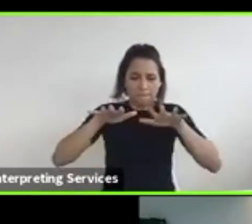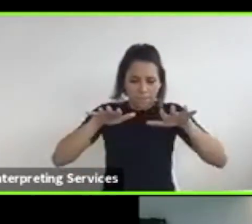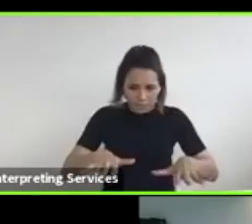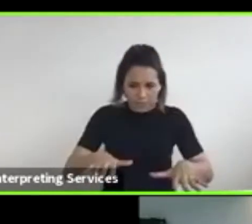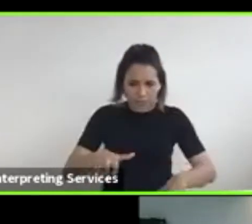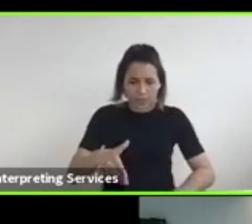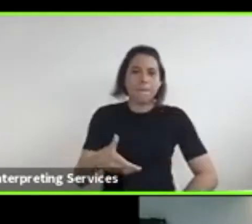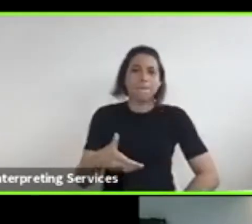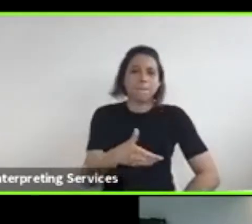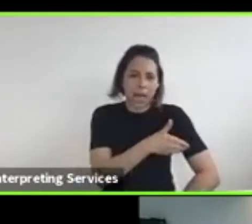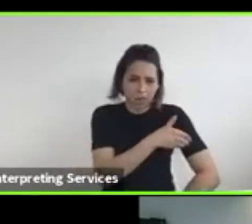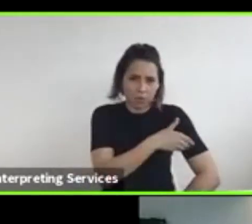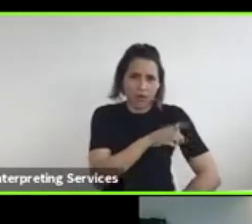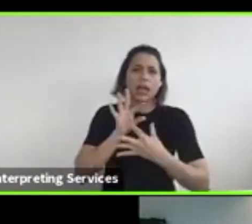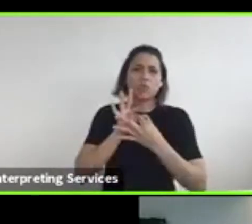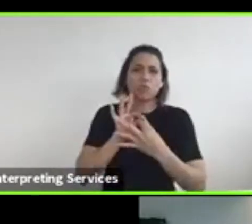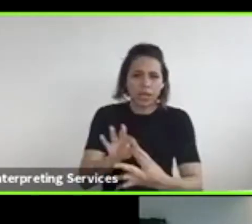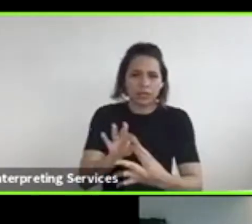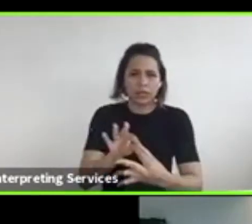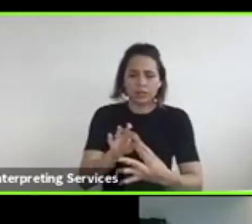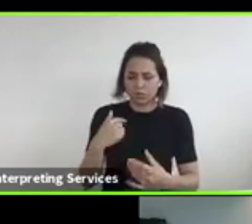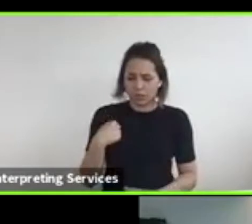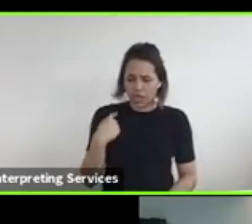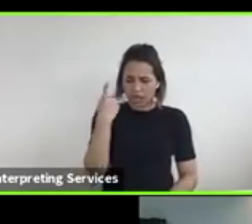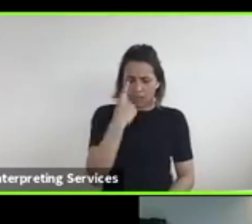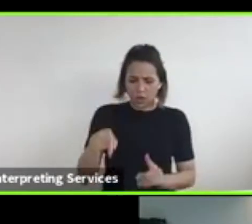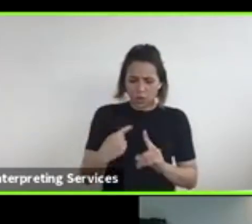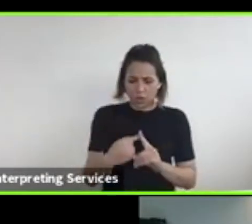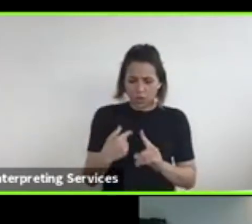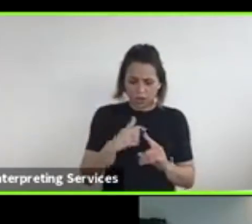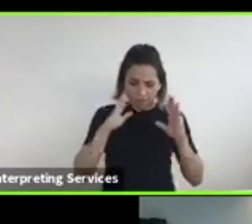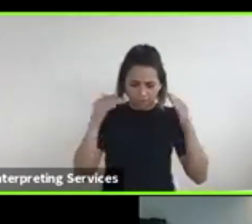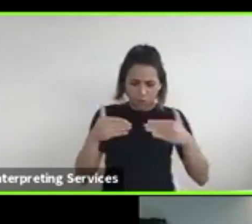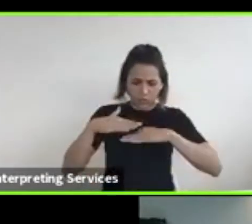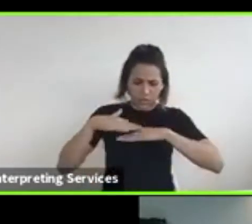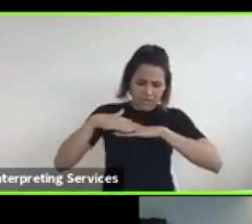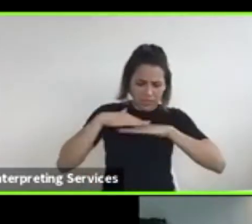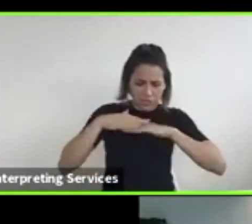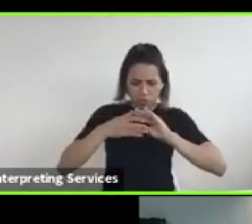WHEN I THINK ABOUT THAT HOW WHEN WE CENTER INDIGENOUS STORIES, ARTISTS, AND KNOWLEDGE, WE CONFRONT